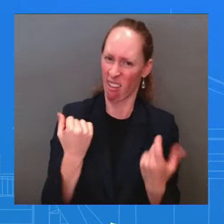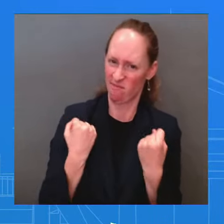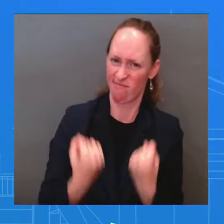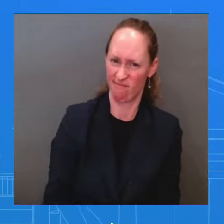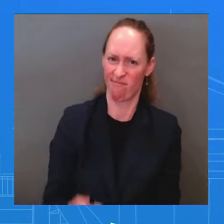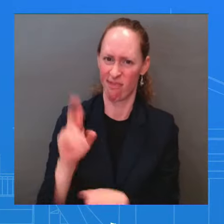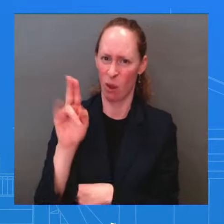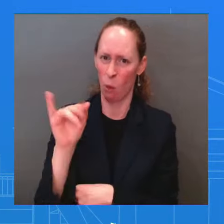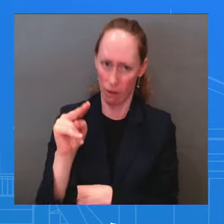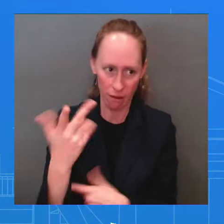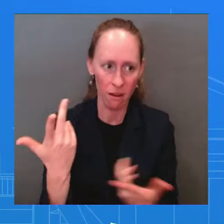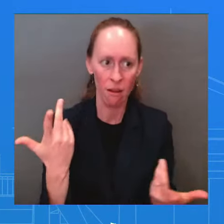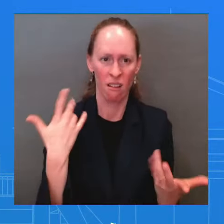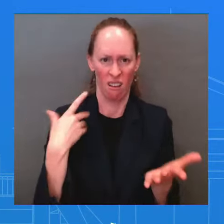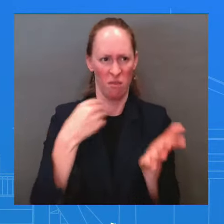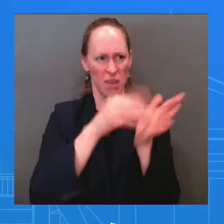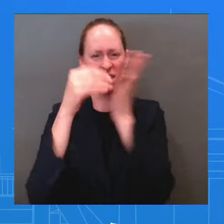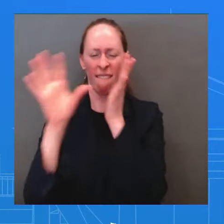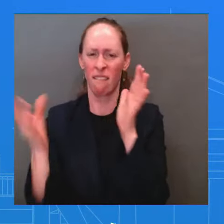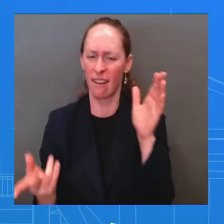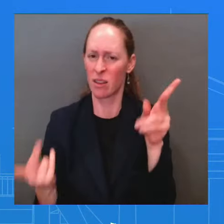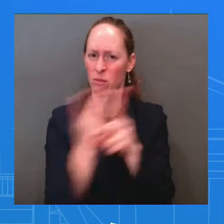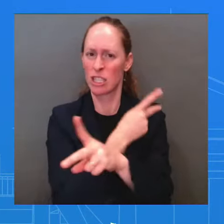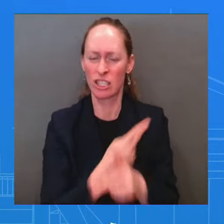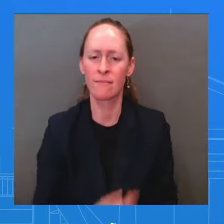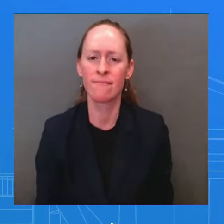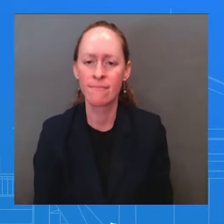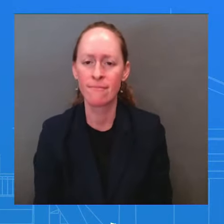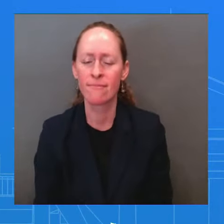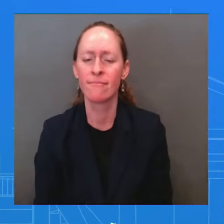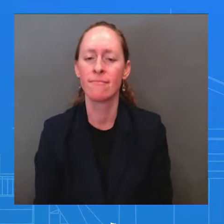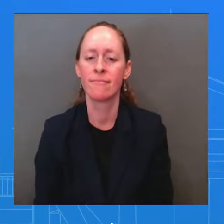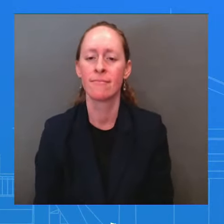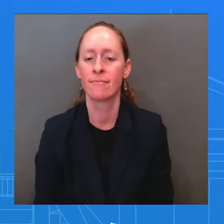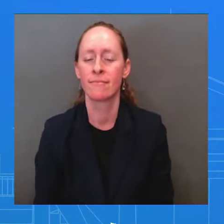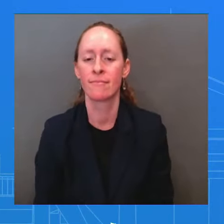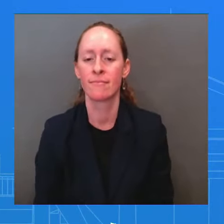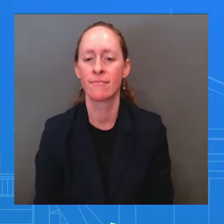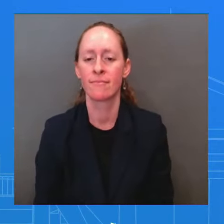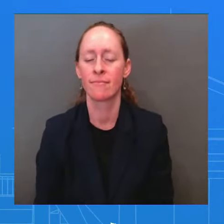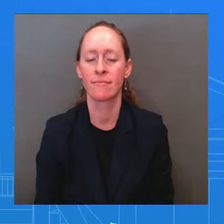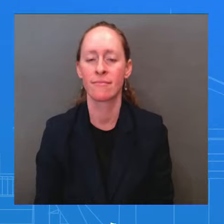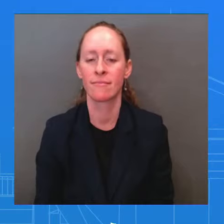The President believes that collective bargaining works. That's what he believes. And we've seen that work.